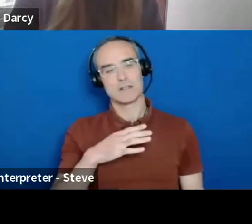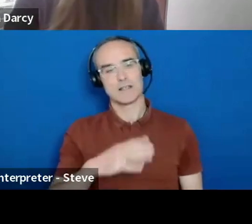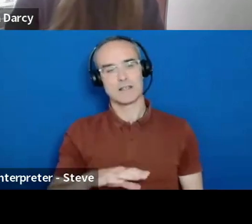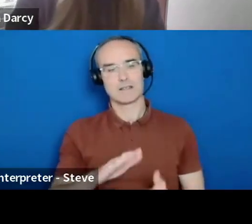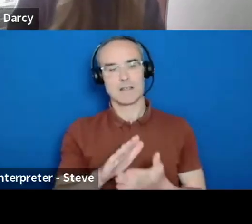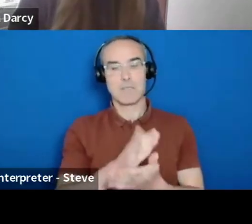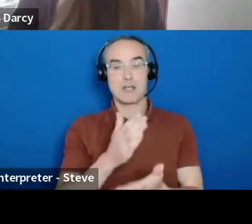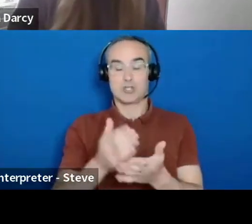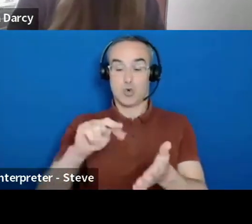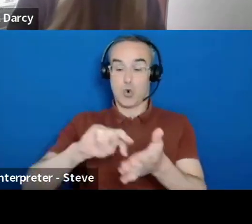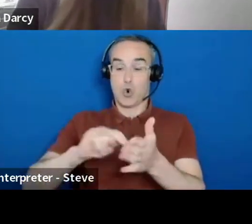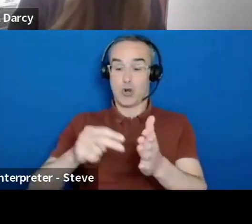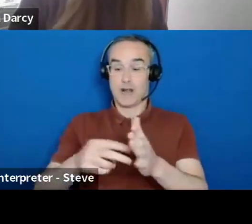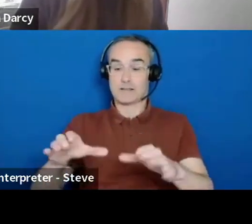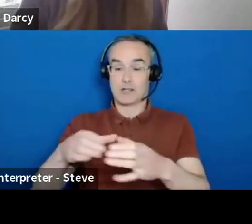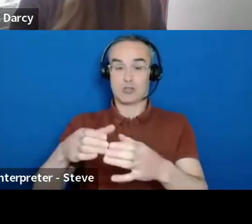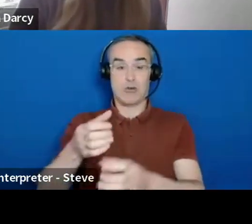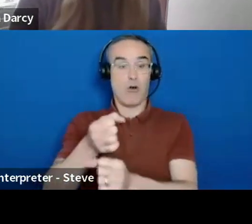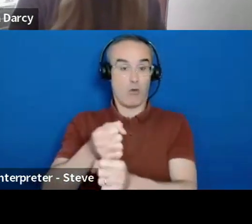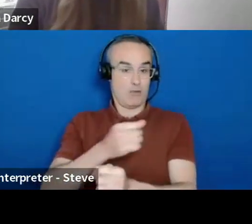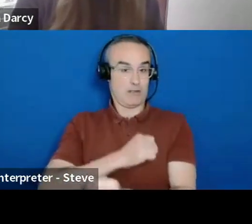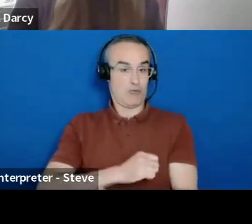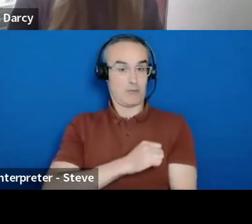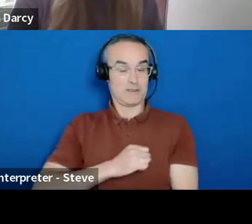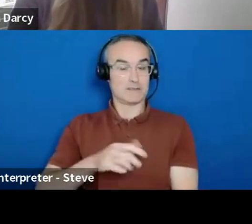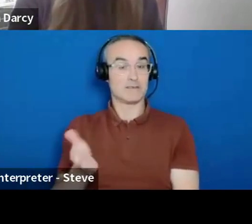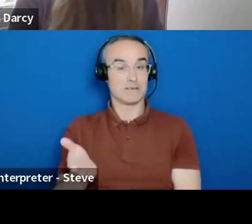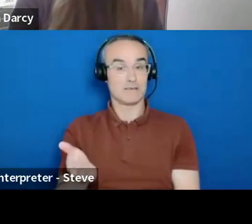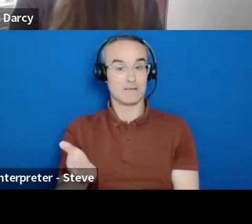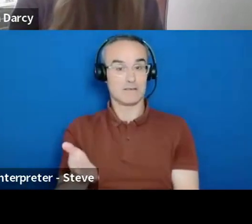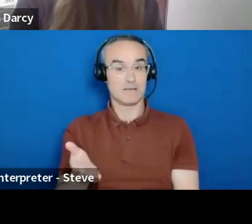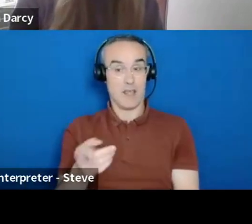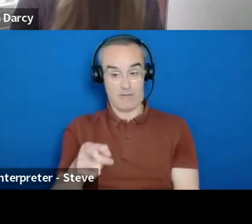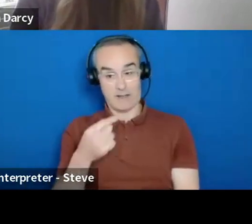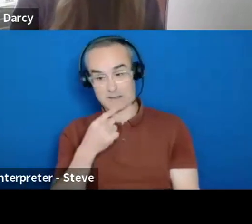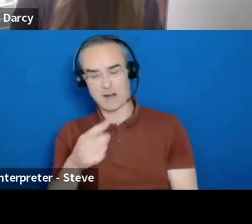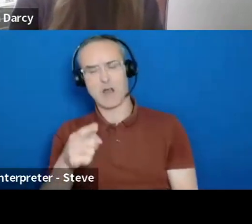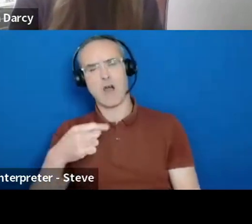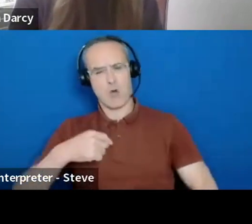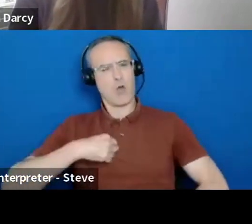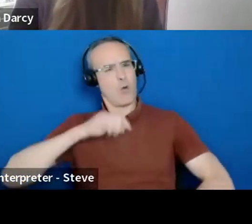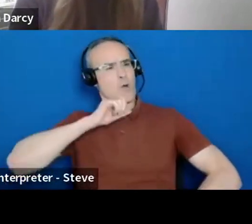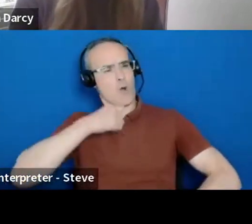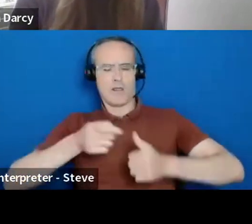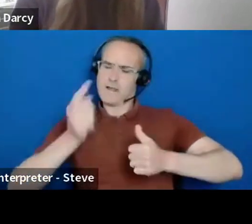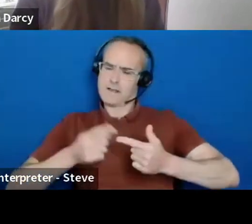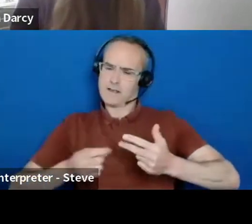says it's doing or what it's supposed to be doing, and this is, this is everybody's money that we're talking about here,